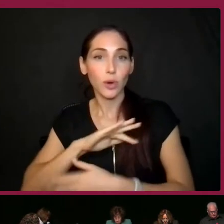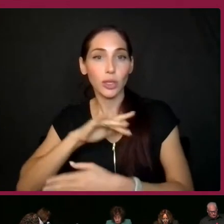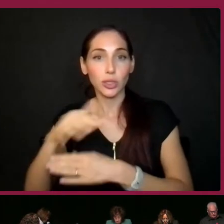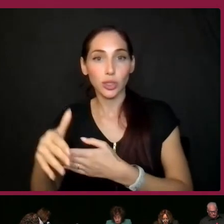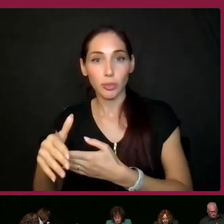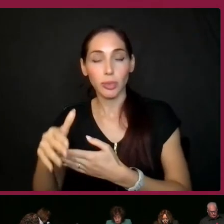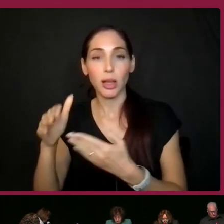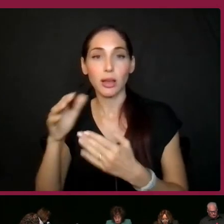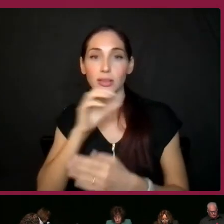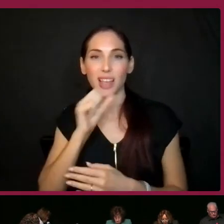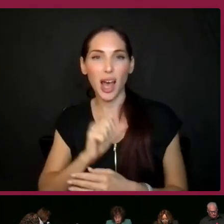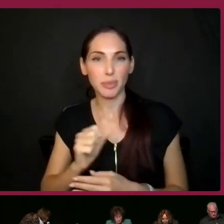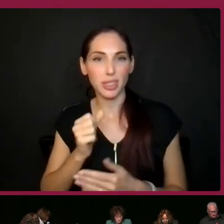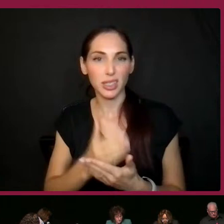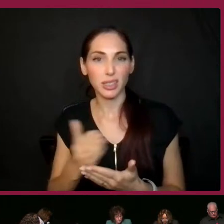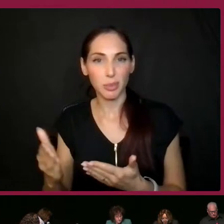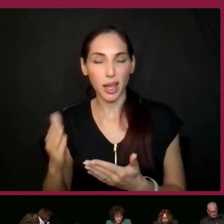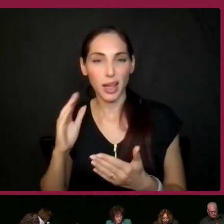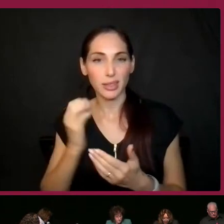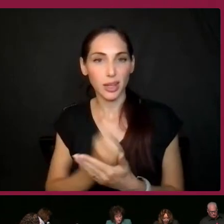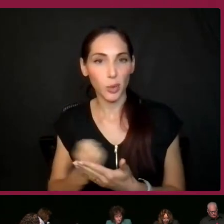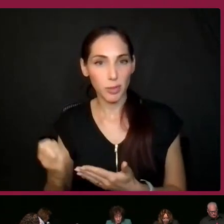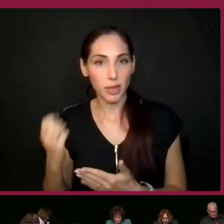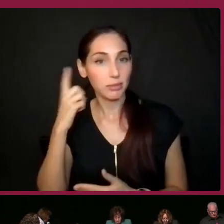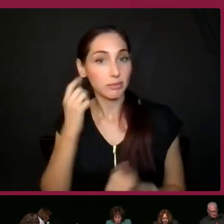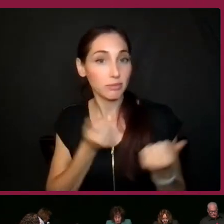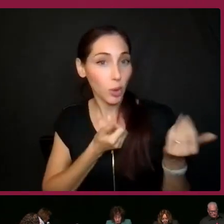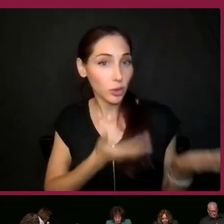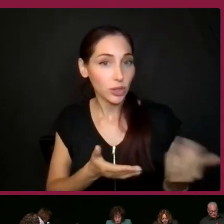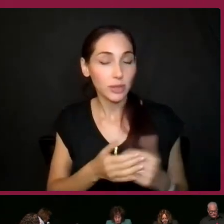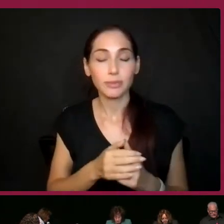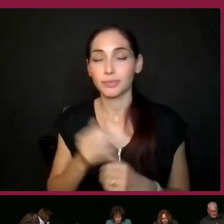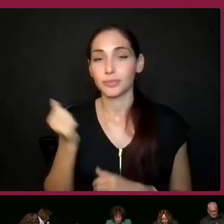supplies and equipment. May I have a motion? So moved. Second.